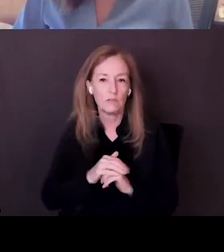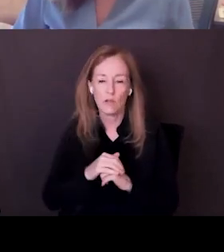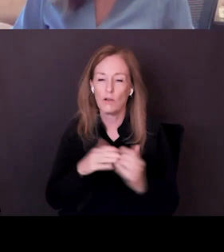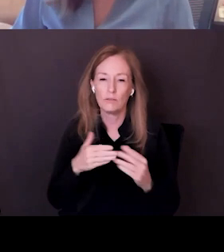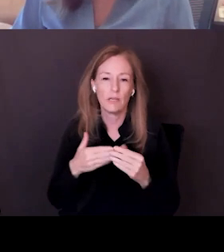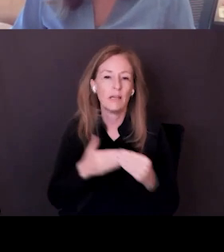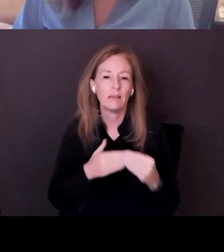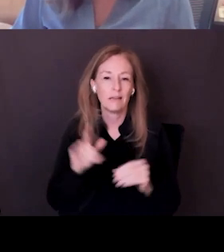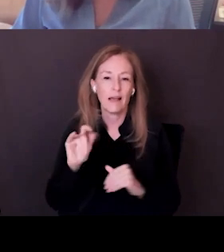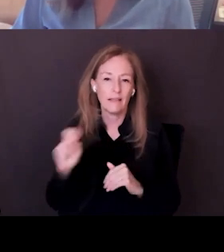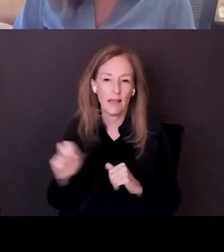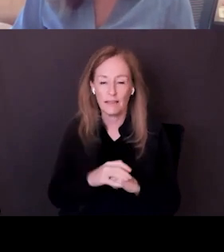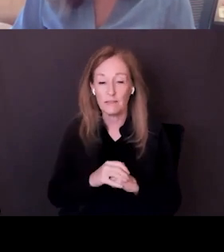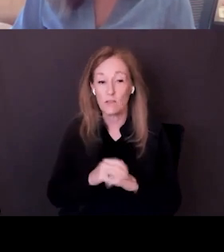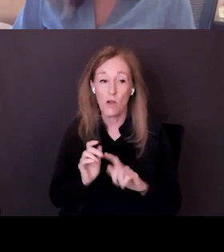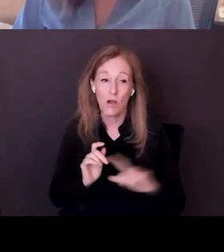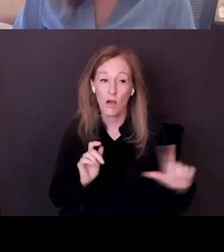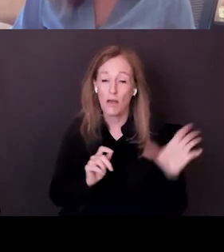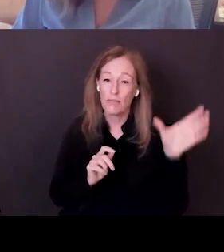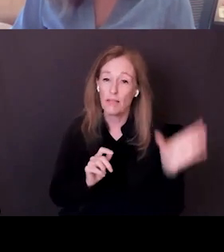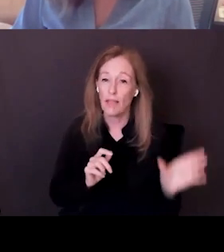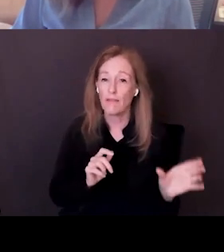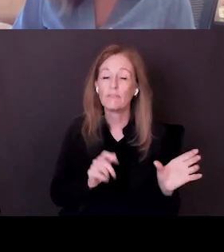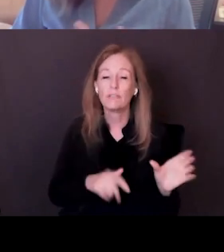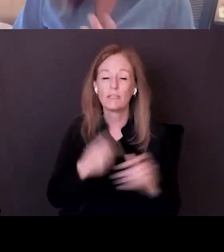THE PICTURE ON THE LEFT IS WHAT HANGS ON THE DOOR. IT SAYS WHAT